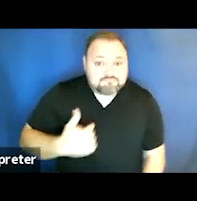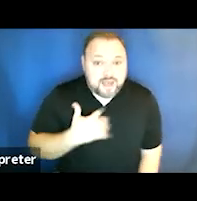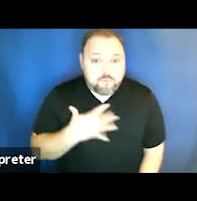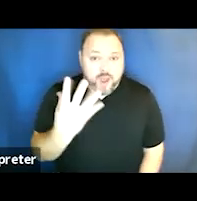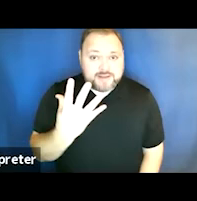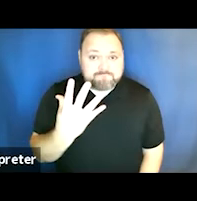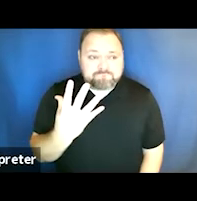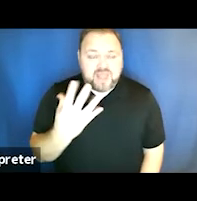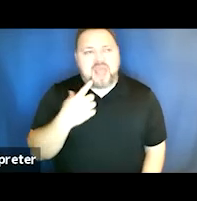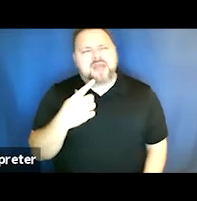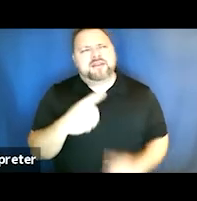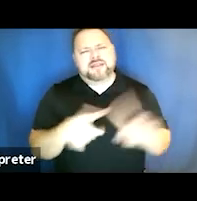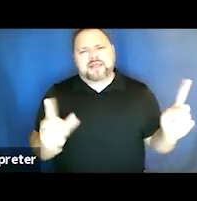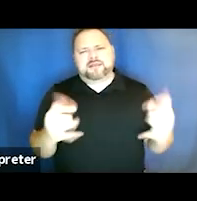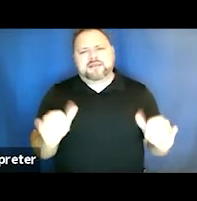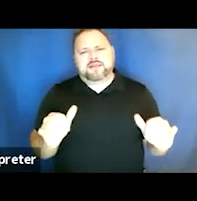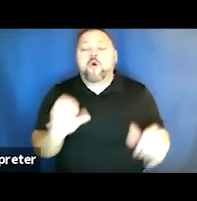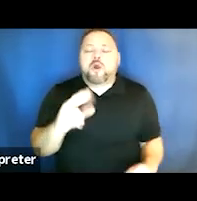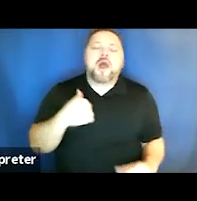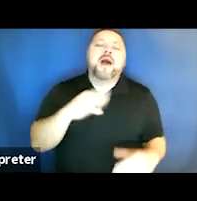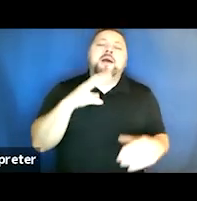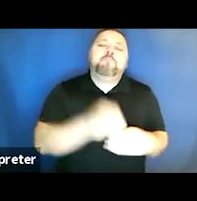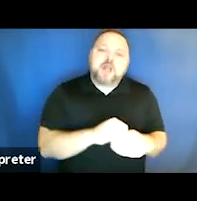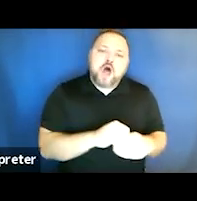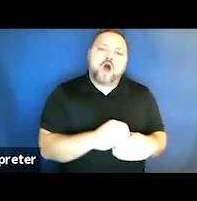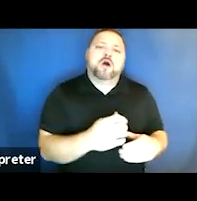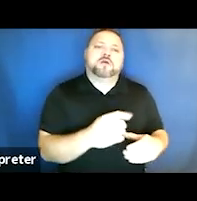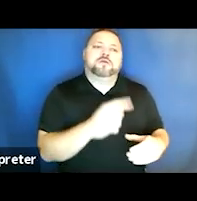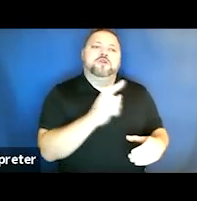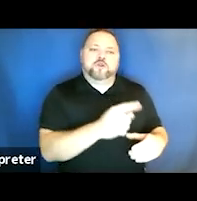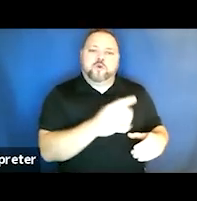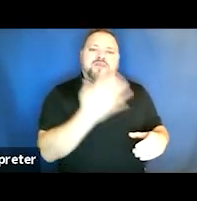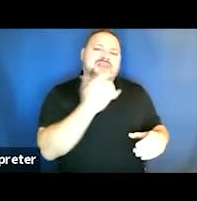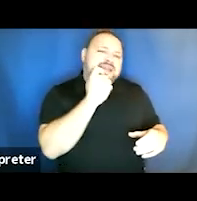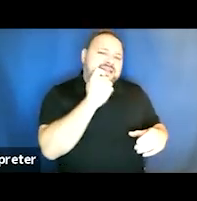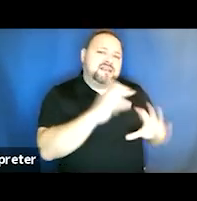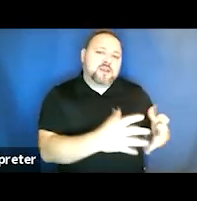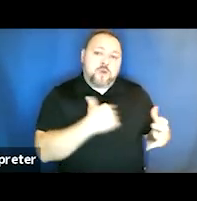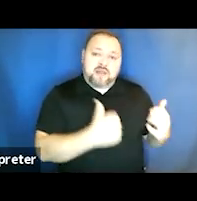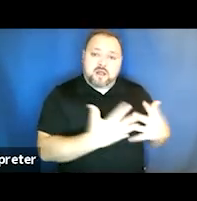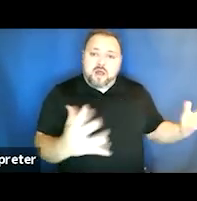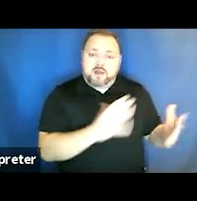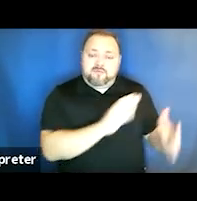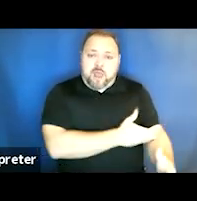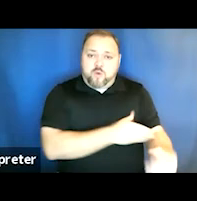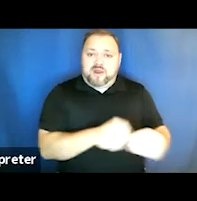and yet, I belong rather to the ethnicity that has a great amount of power in this country,